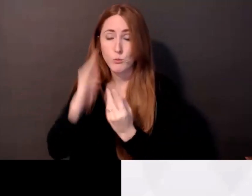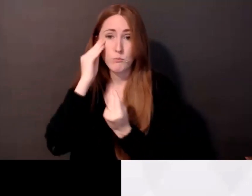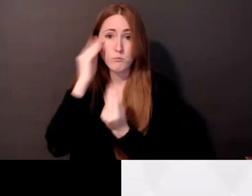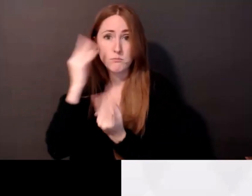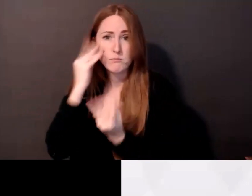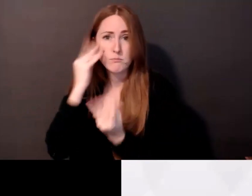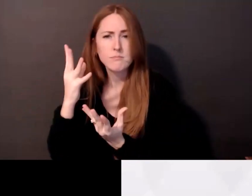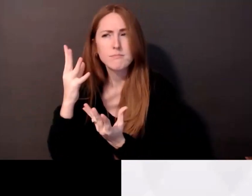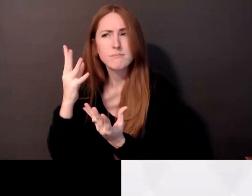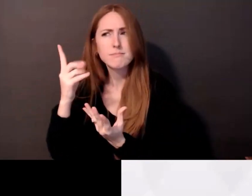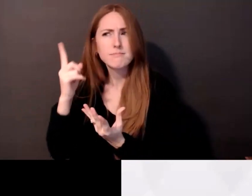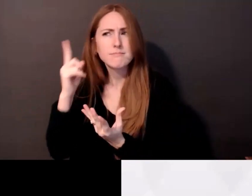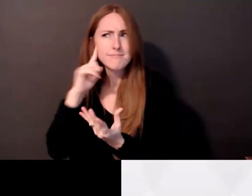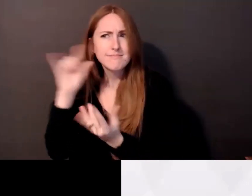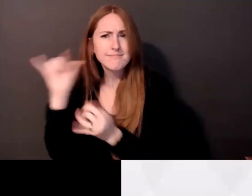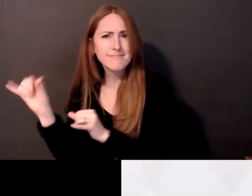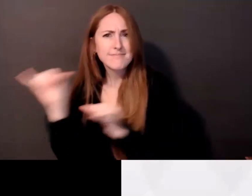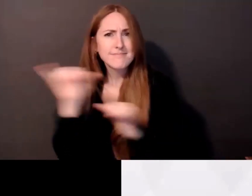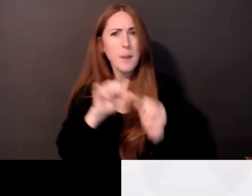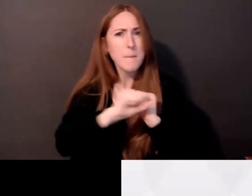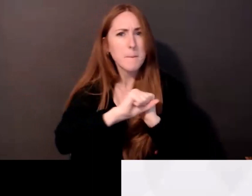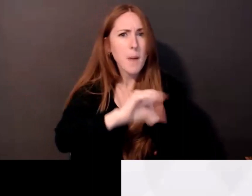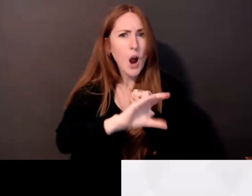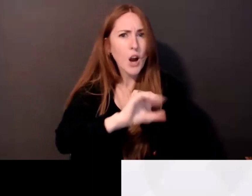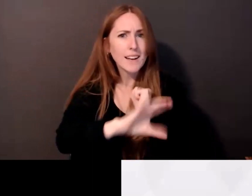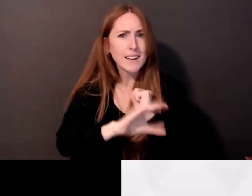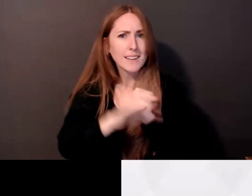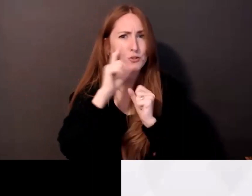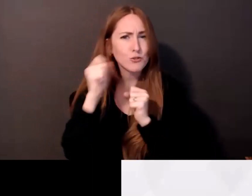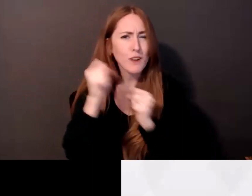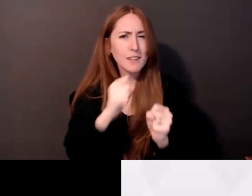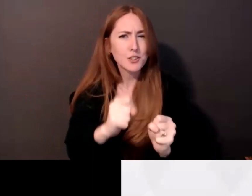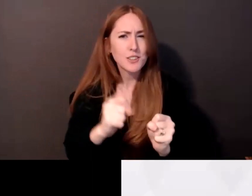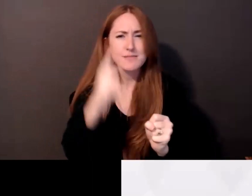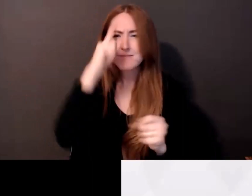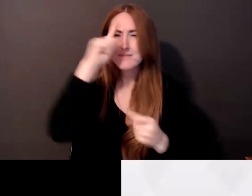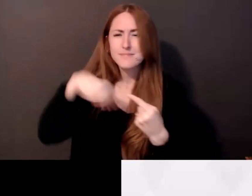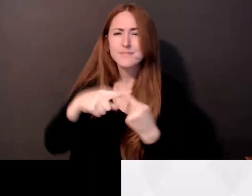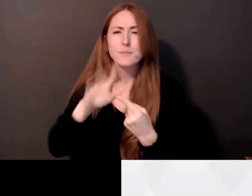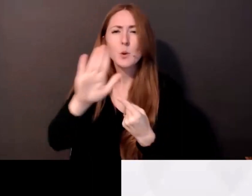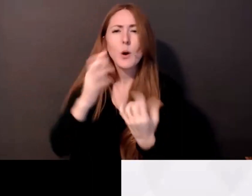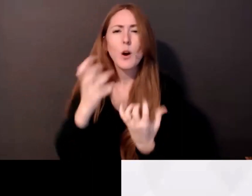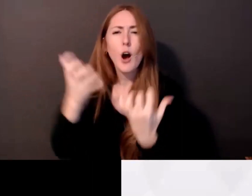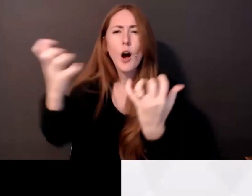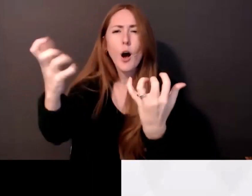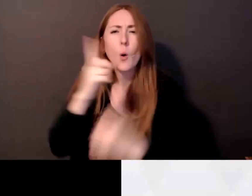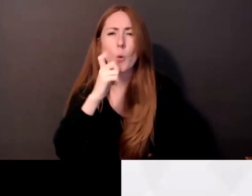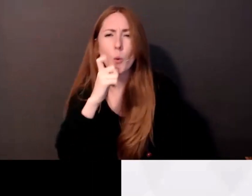So you have to think about who you're going to reach and how. How are you going to disseminate this information?